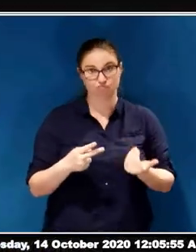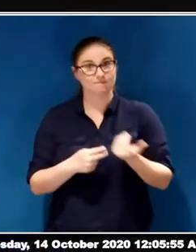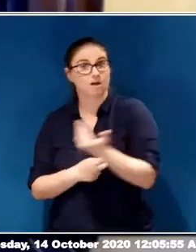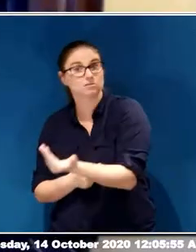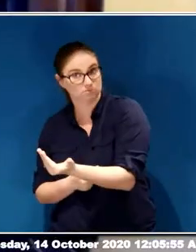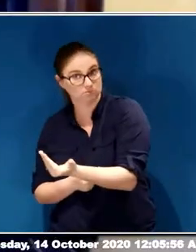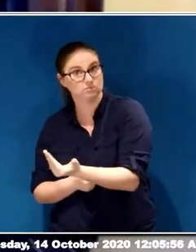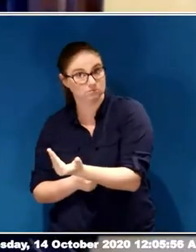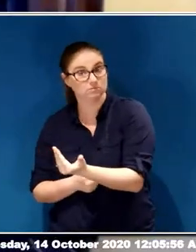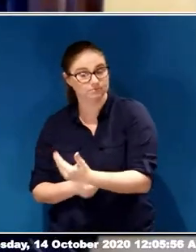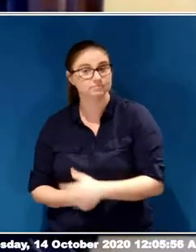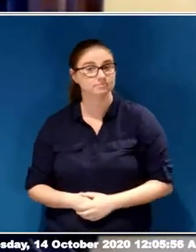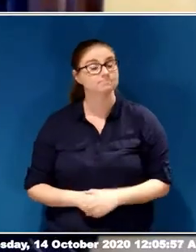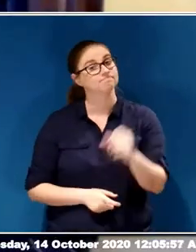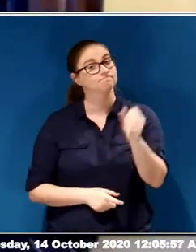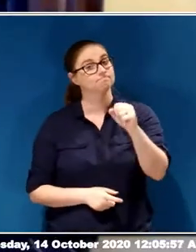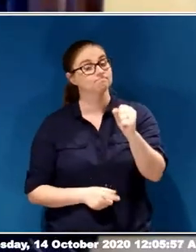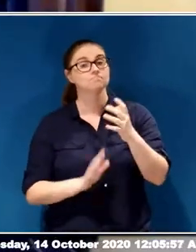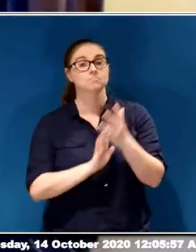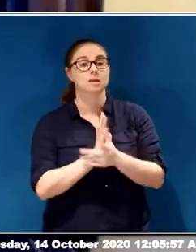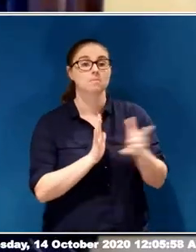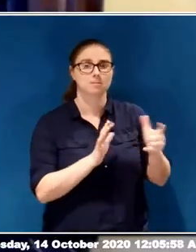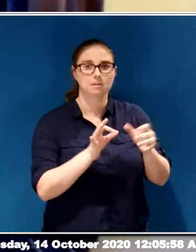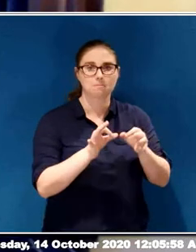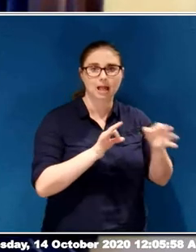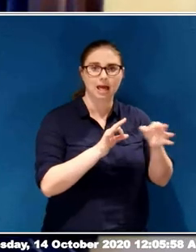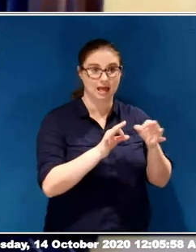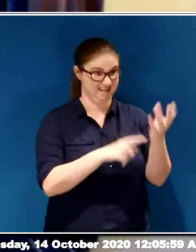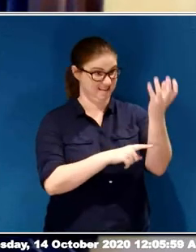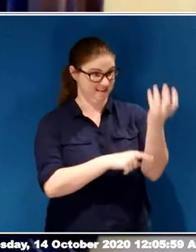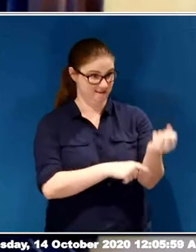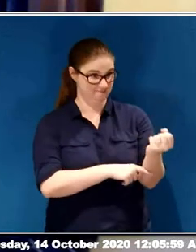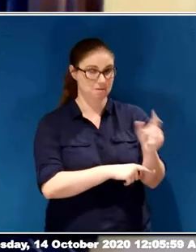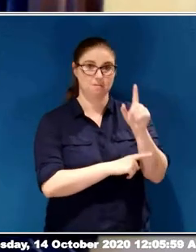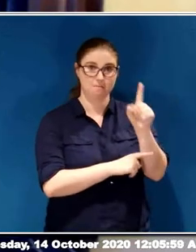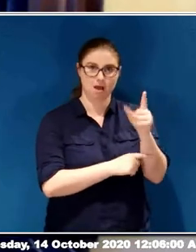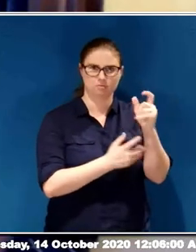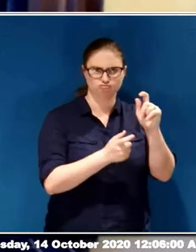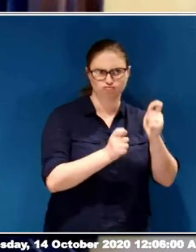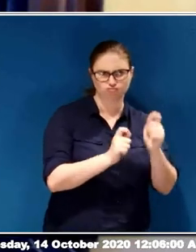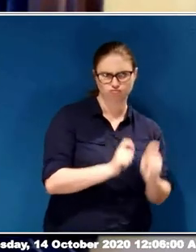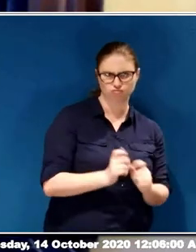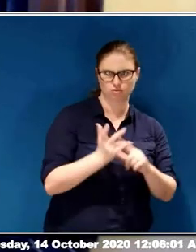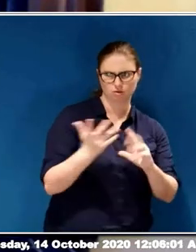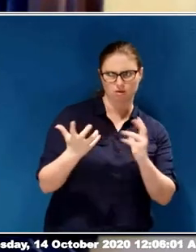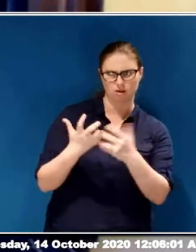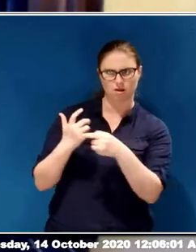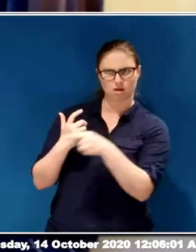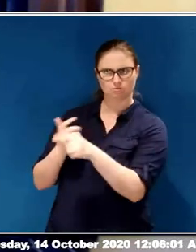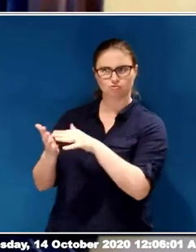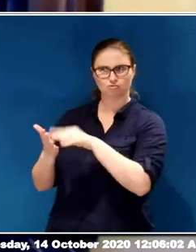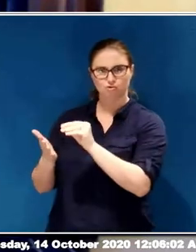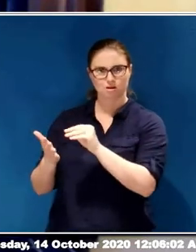don't result in the intended benefit, it may mean ignoring that and continuing on instead of adjusting the plan.